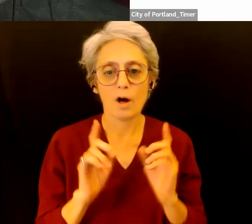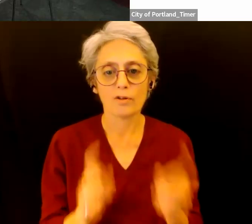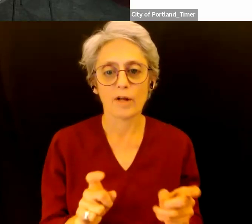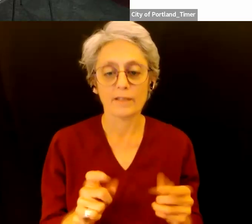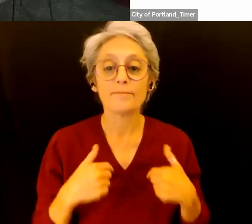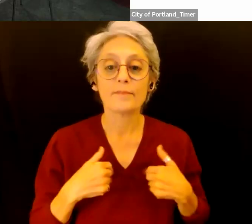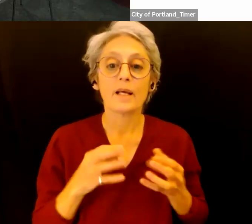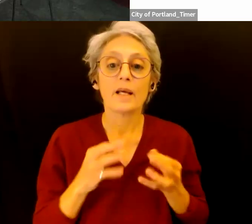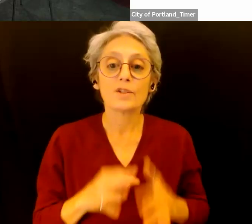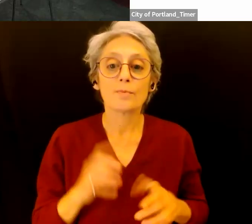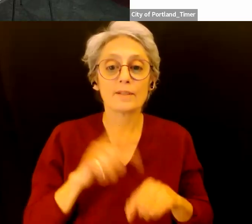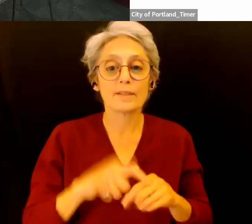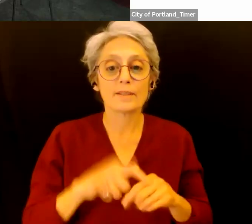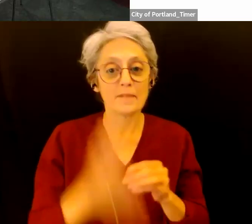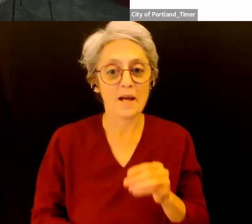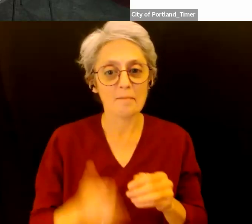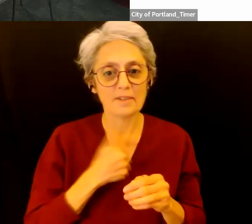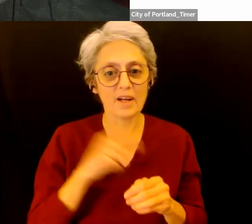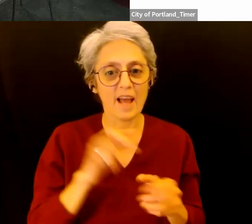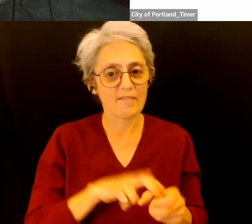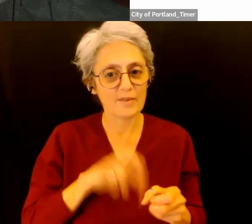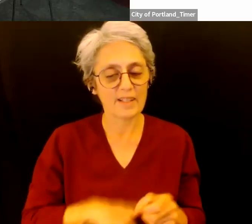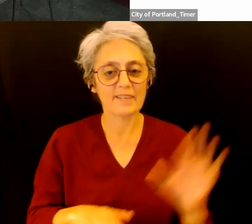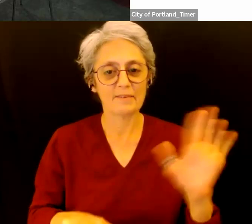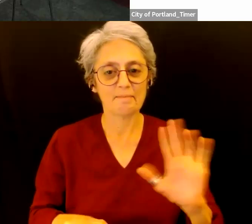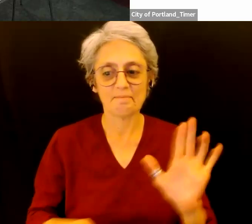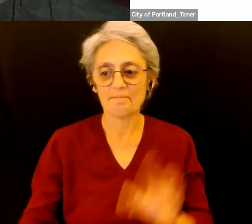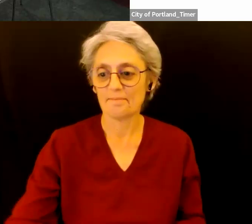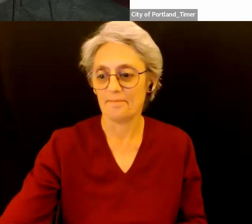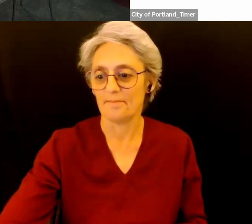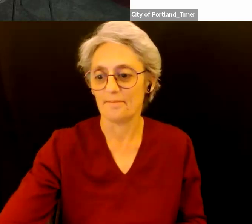And I know the small grants sound like a small thing. It's about $45,000 a year.